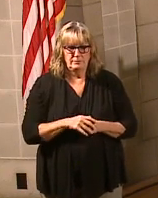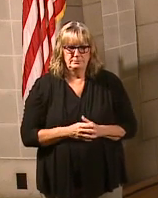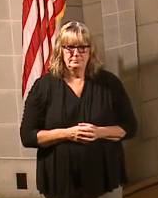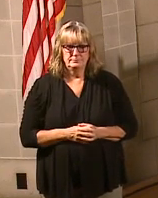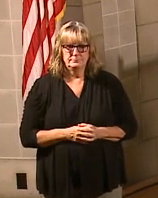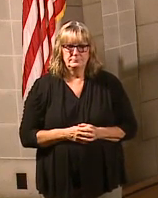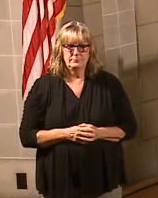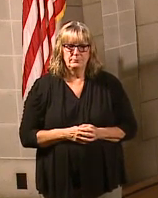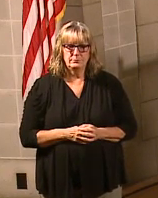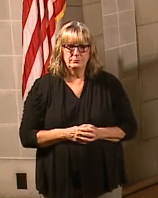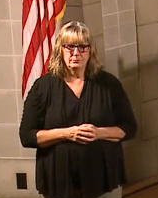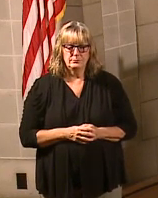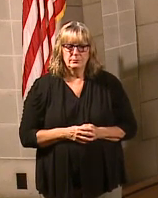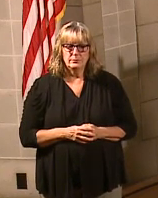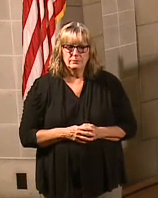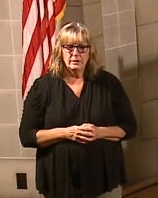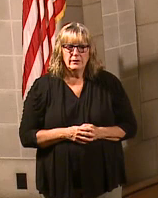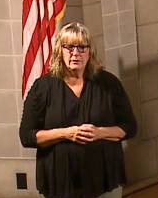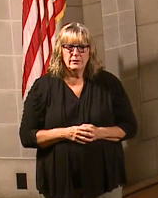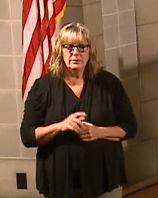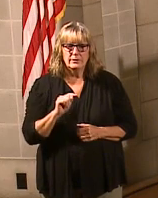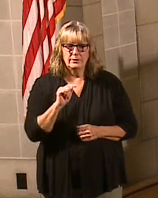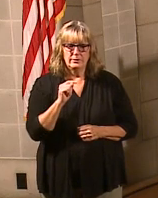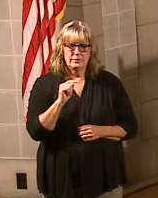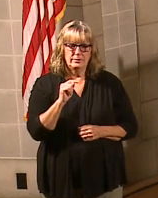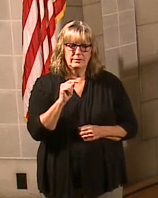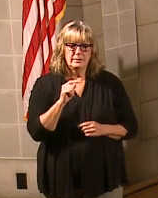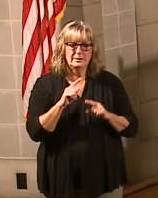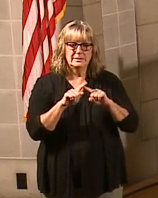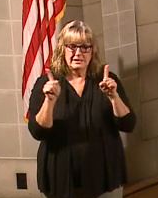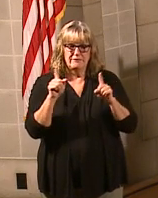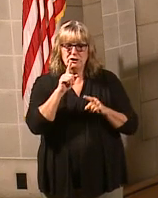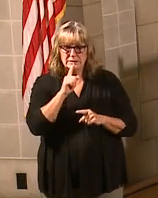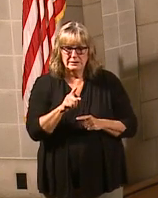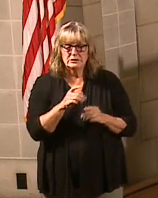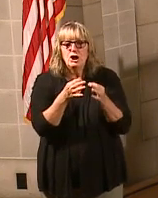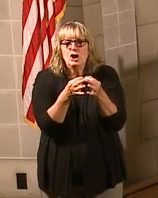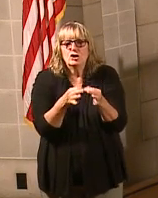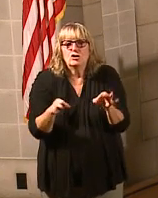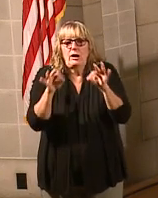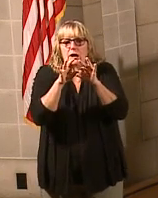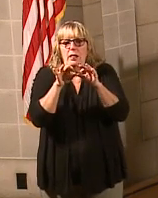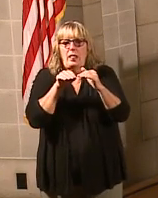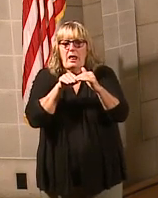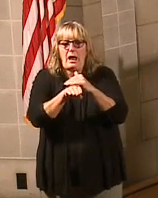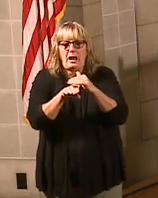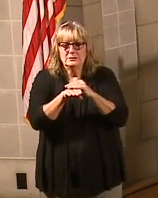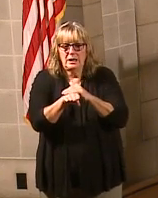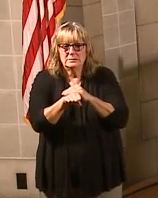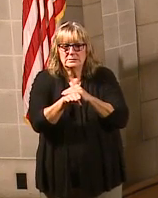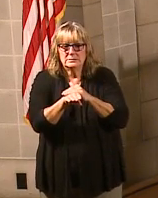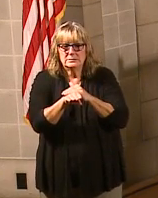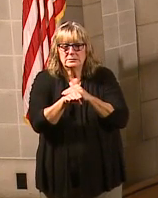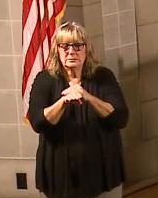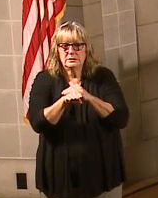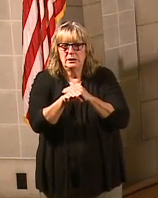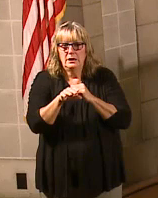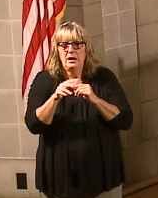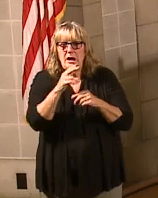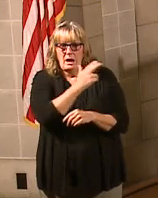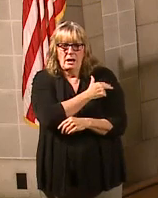ABOUT 30% CAPACITY.